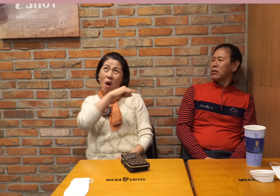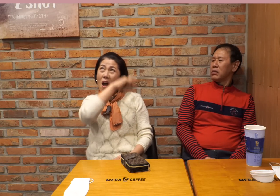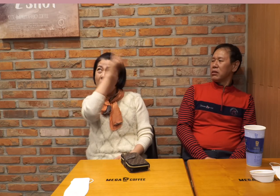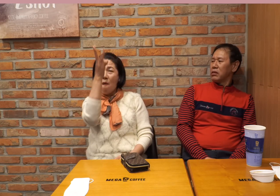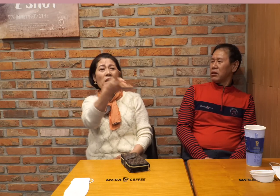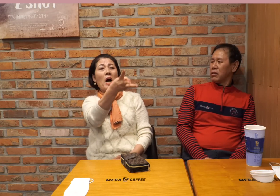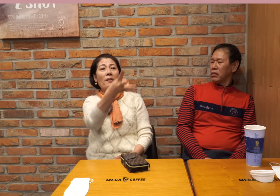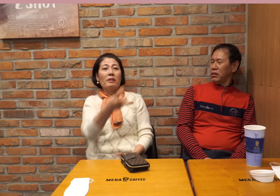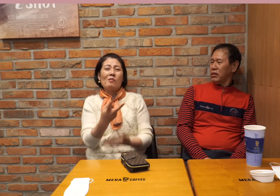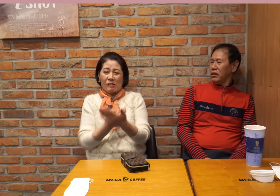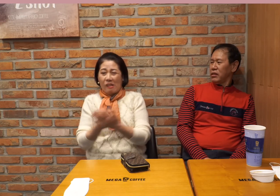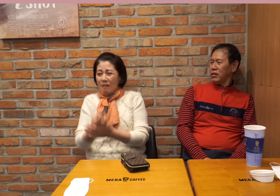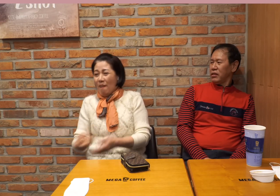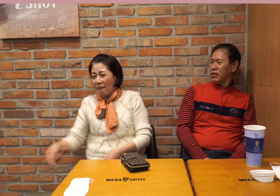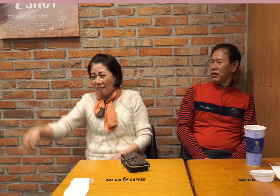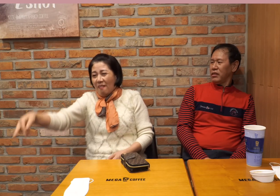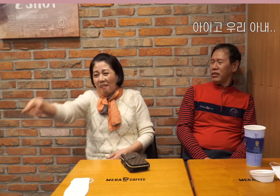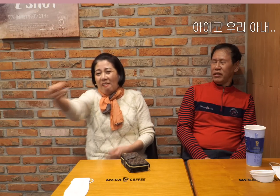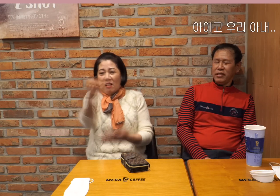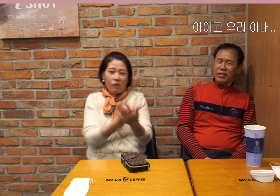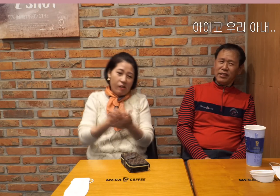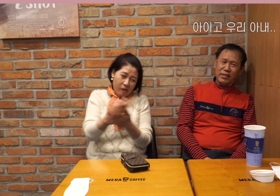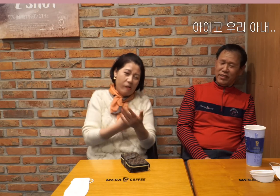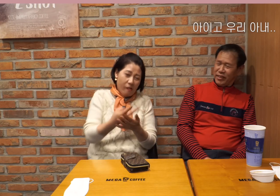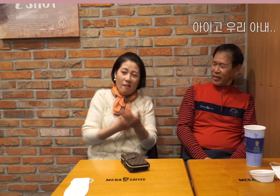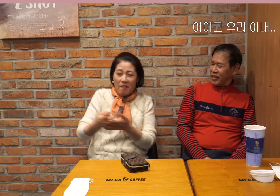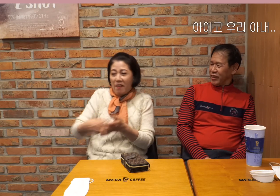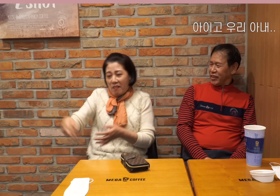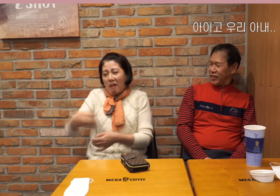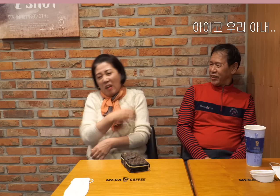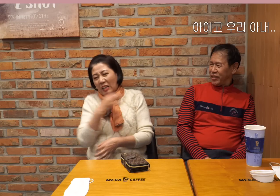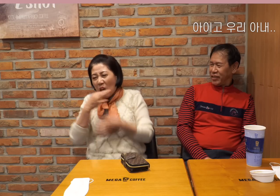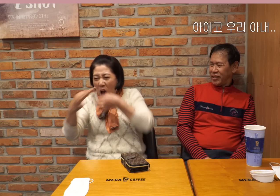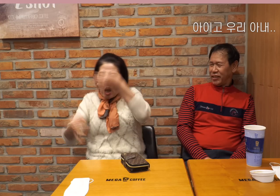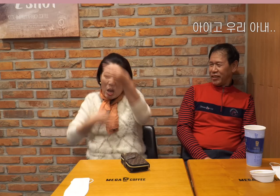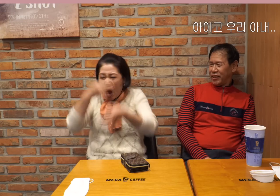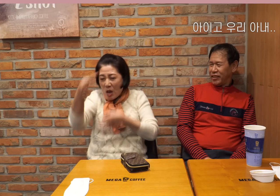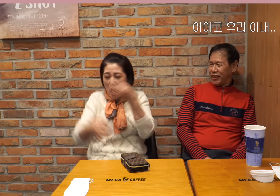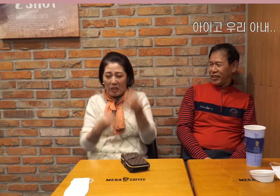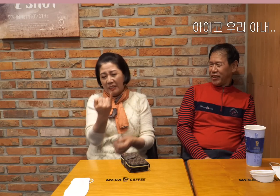From 10 a.m. to 3 p.m. I was in labor and I was in so much pain that I went screaming,